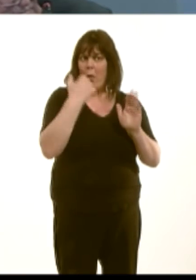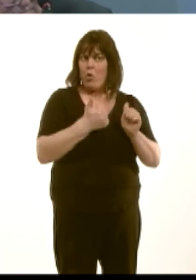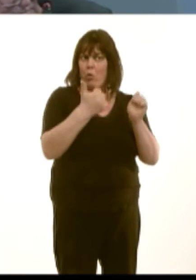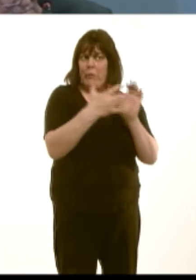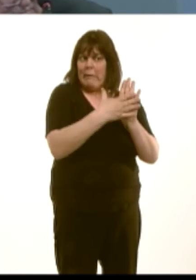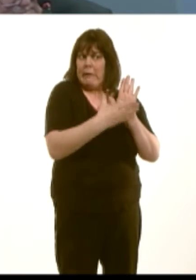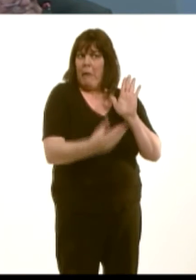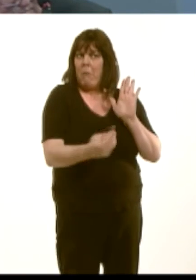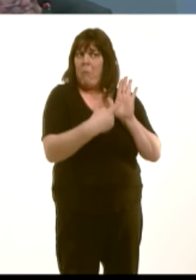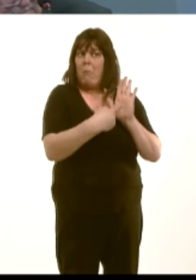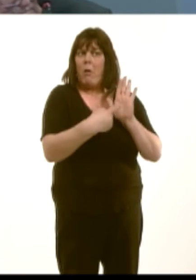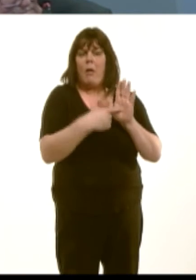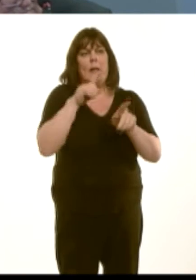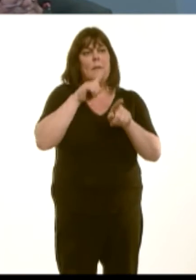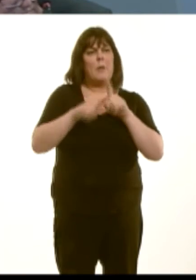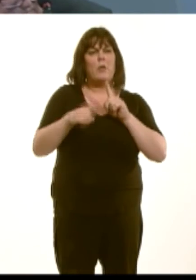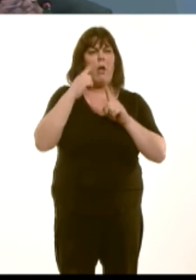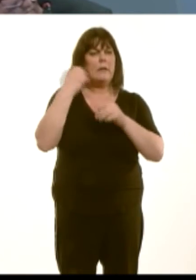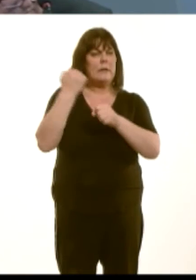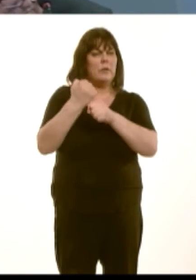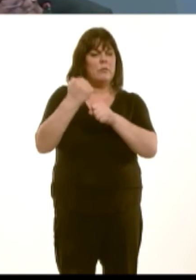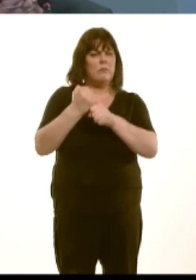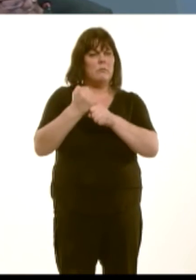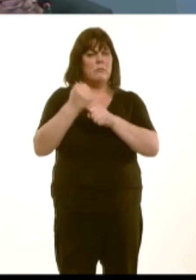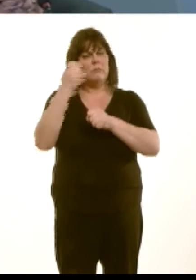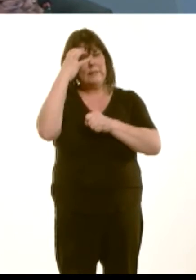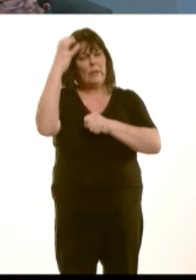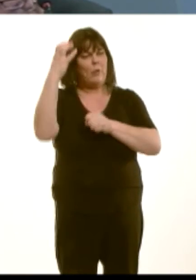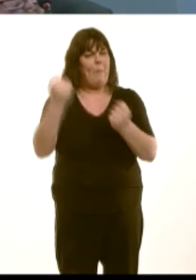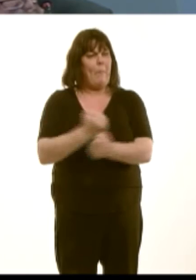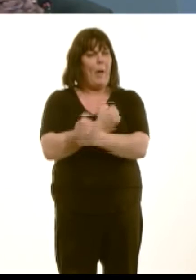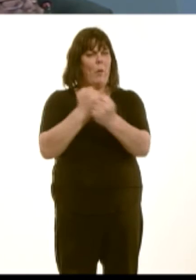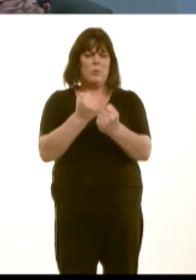statutory powers for example, to make sure that some of the proposals that are contained